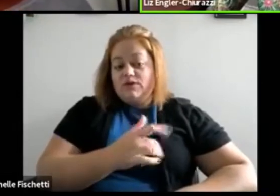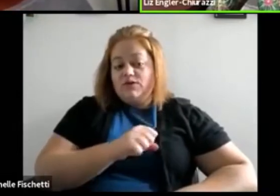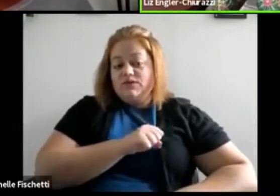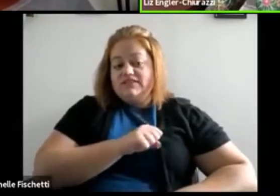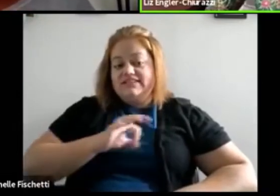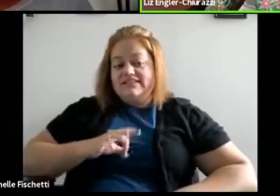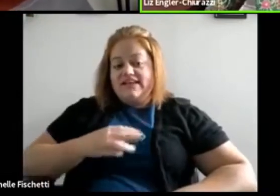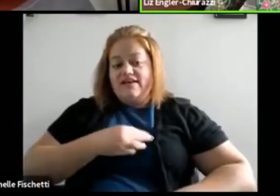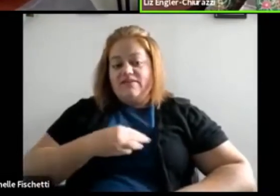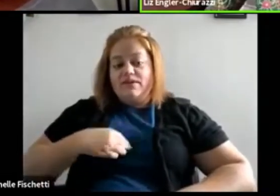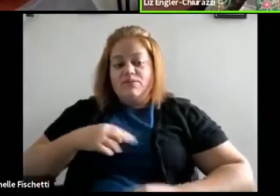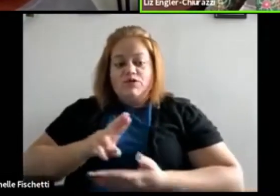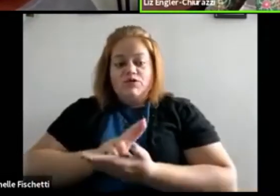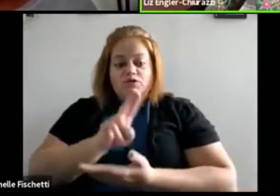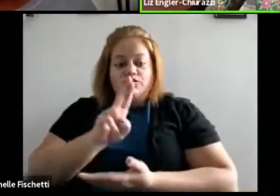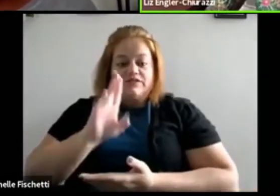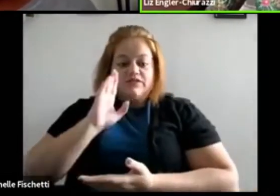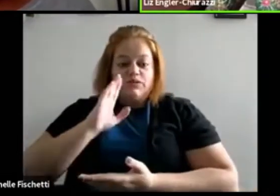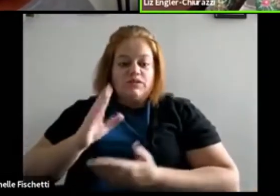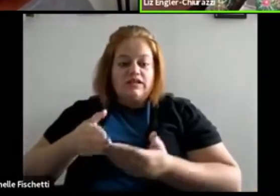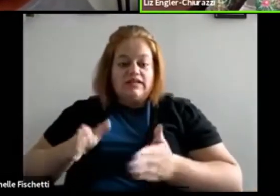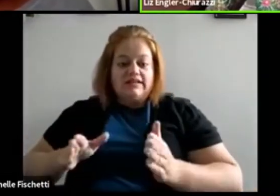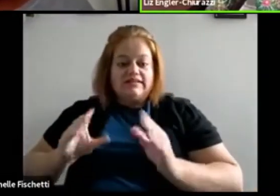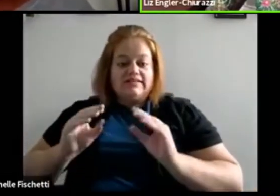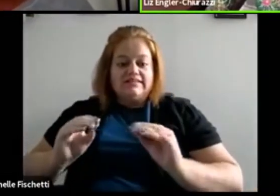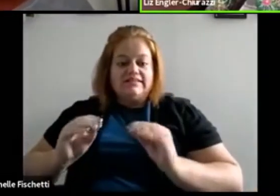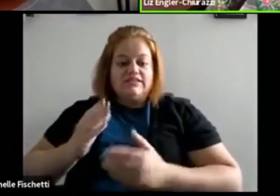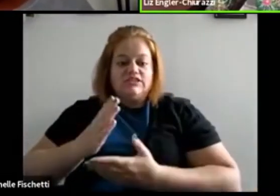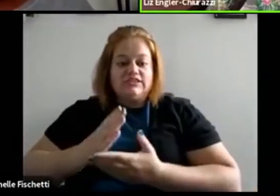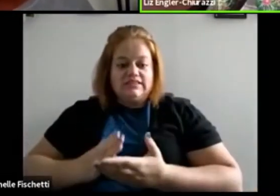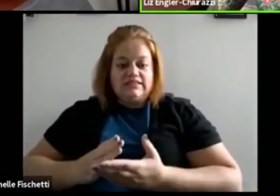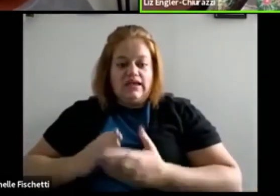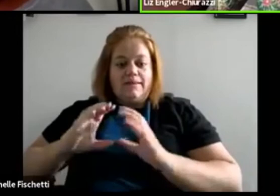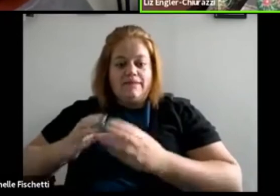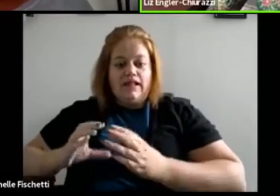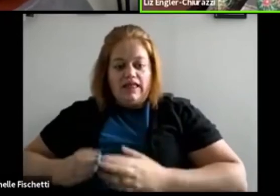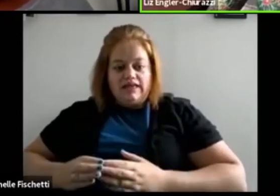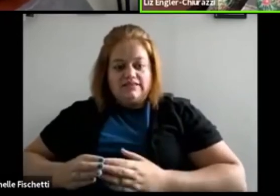generally teach a couple of classes, they'll also be running their research